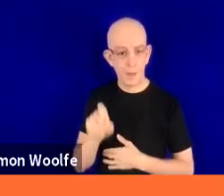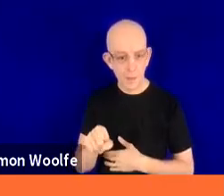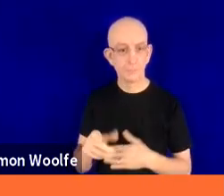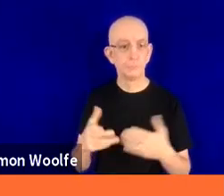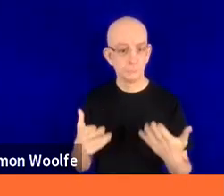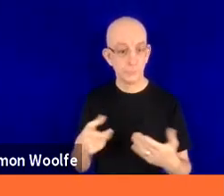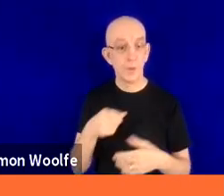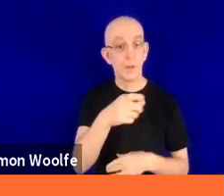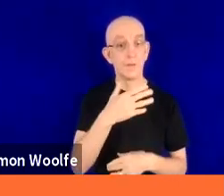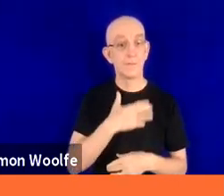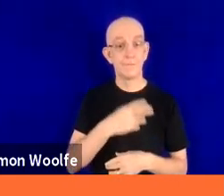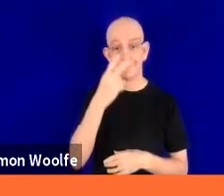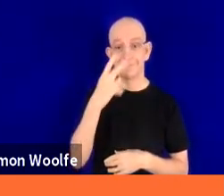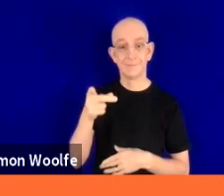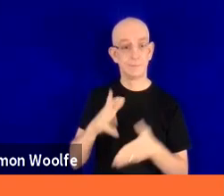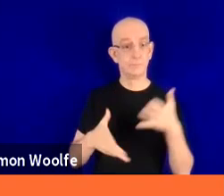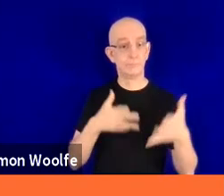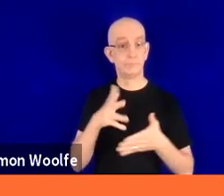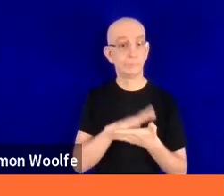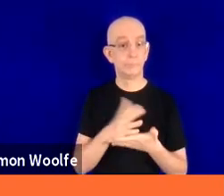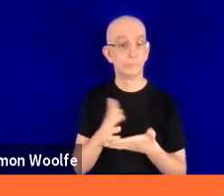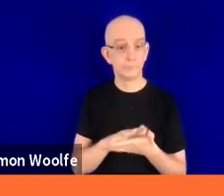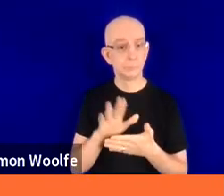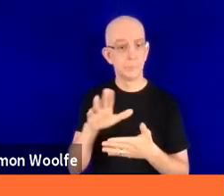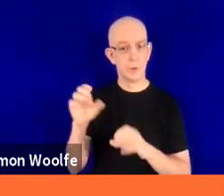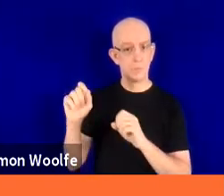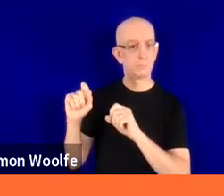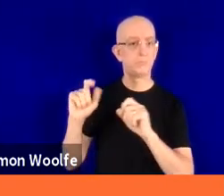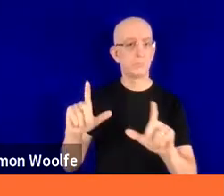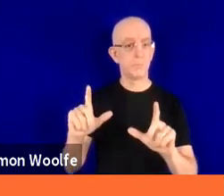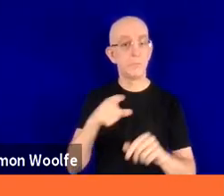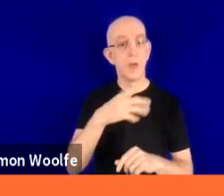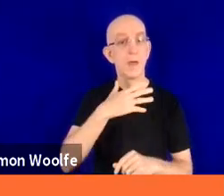there's three buttons at the top, and one of those is pin this screen